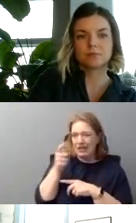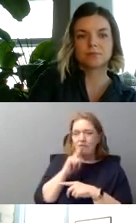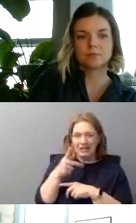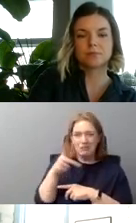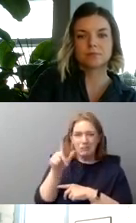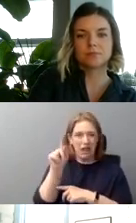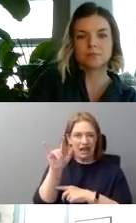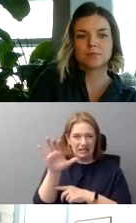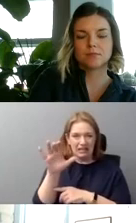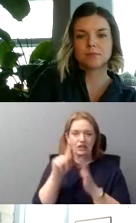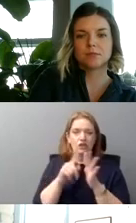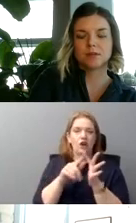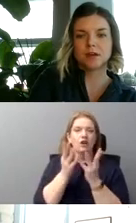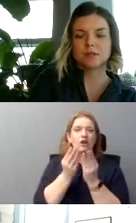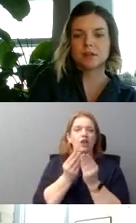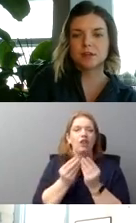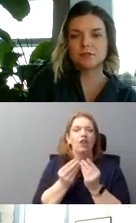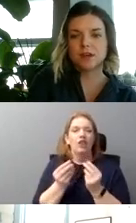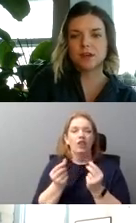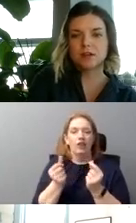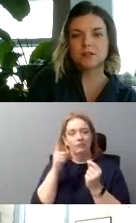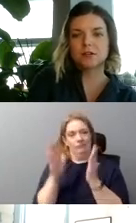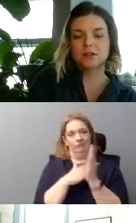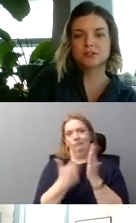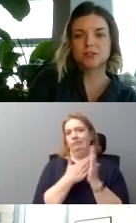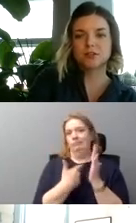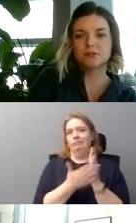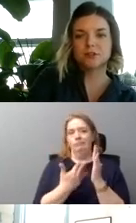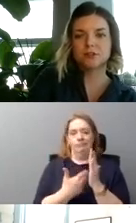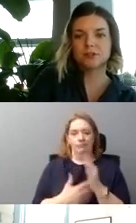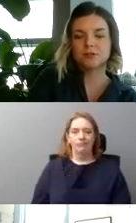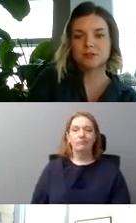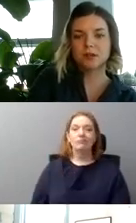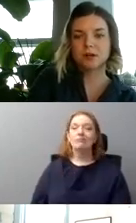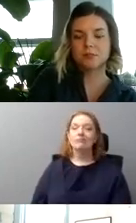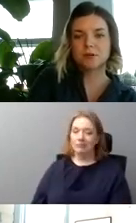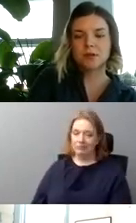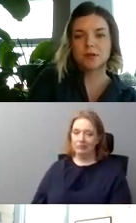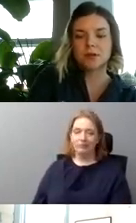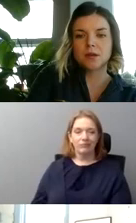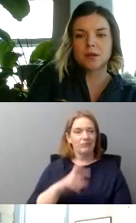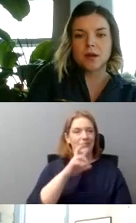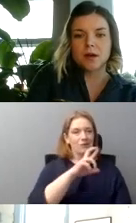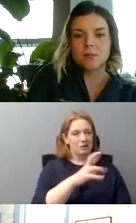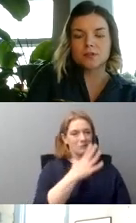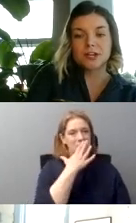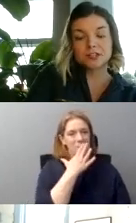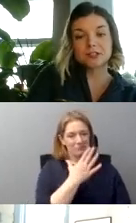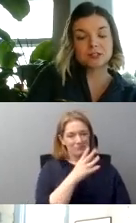R: Yeah, thank you for that. Another question for you Sam, which actually is